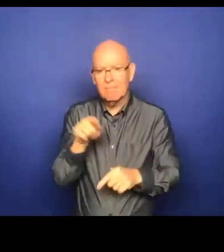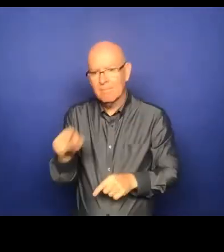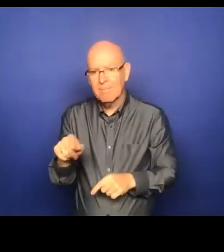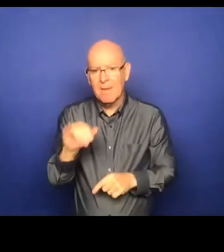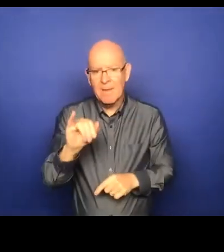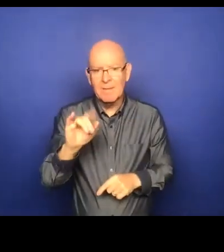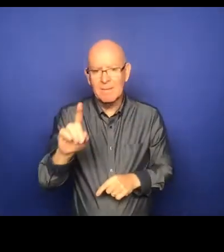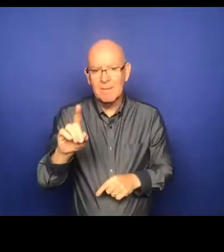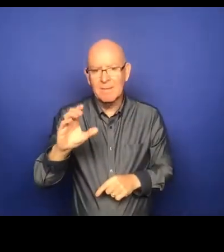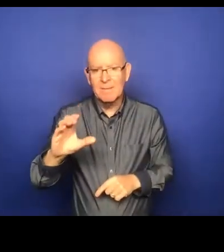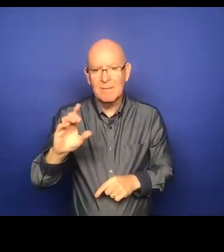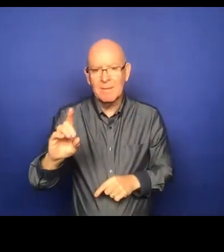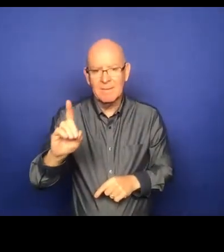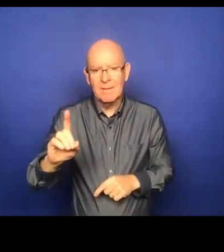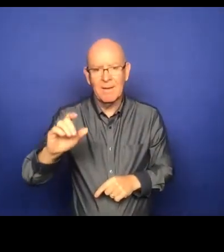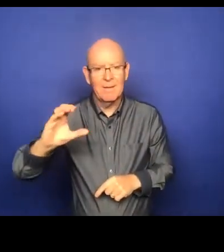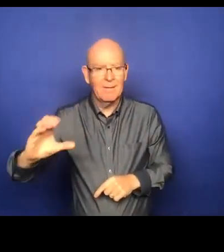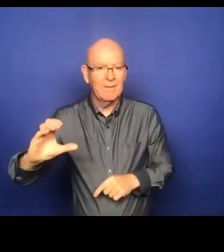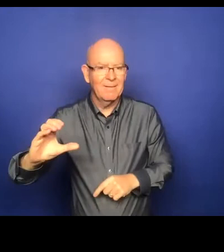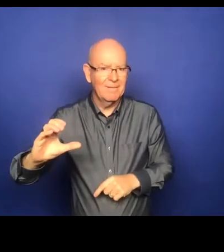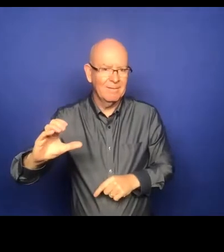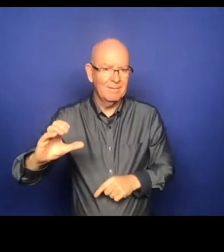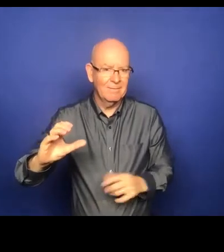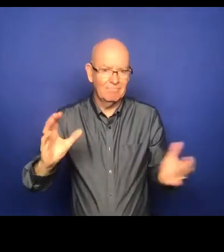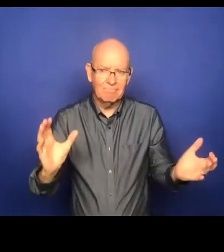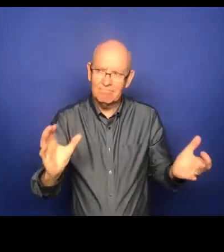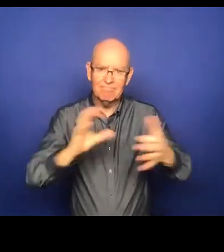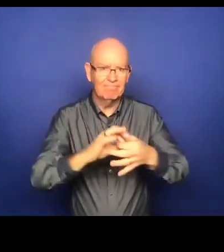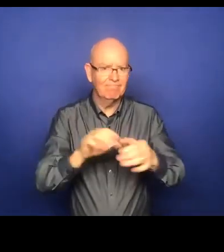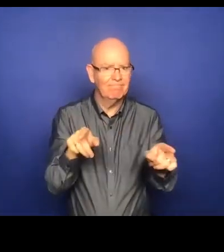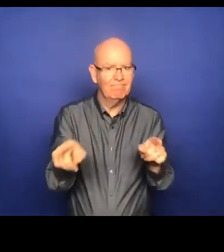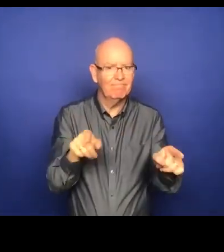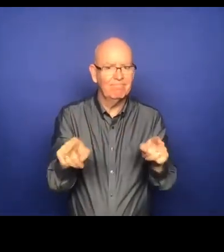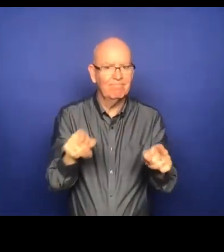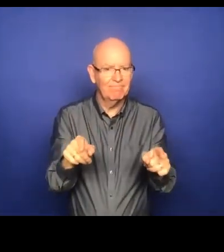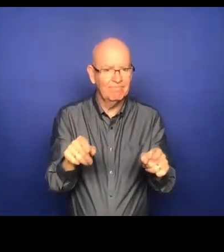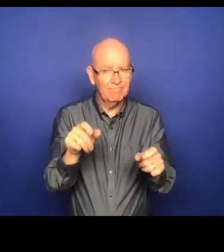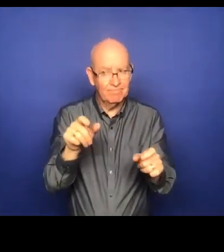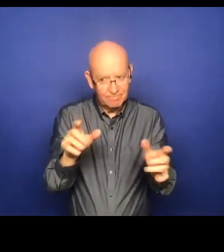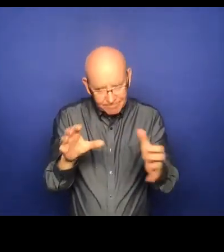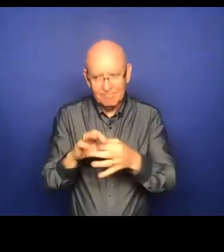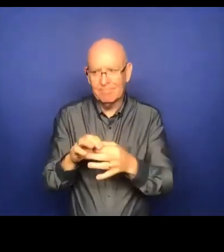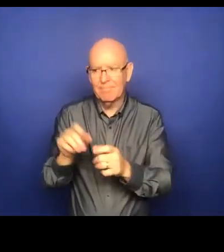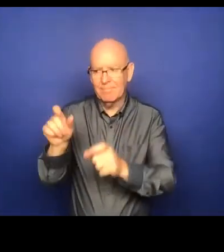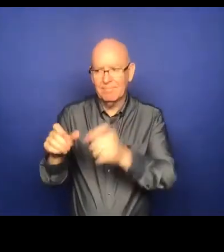between IDA and International Disability Development Consortium to be partners with persons with disabilities and their representative